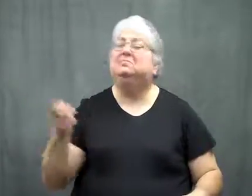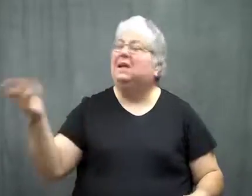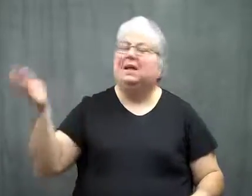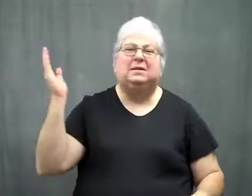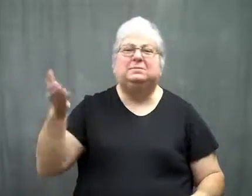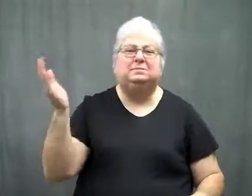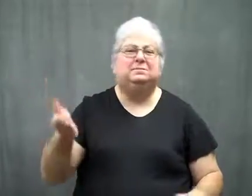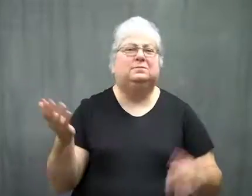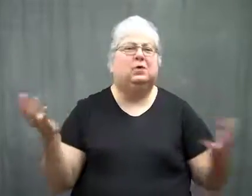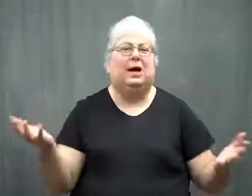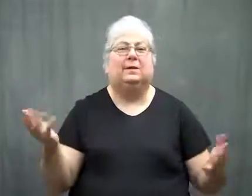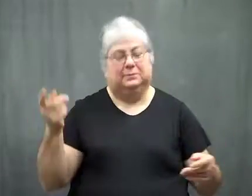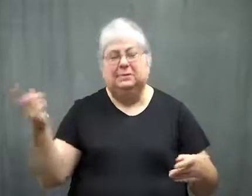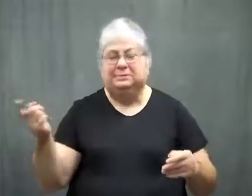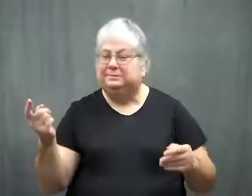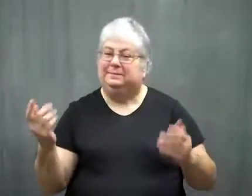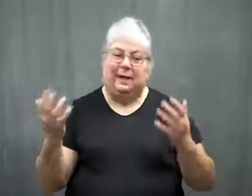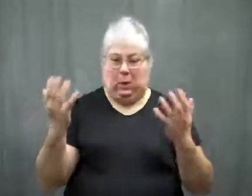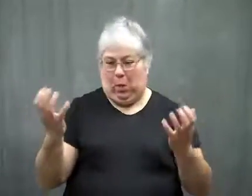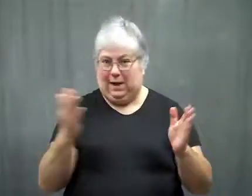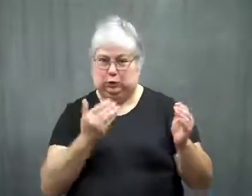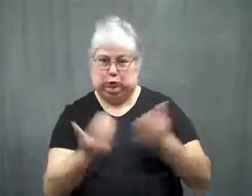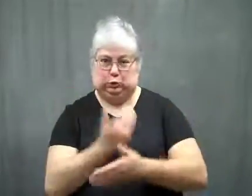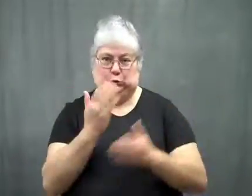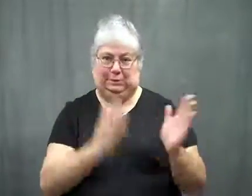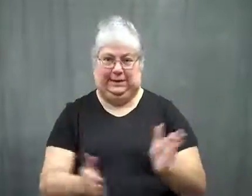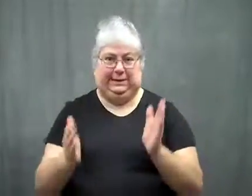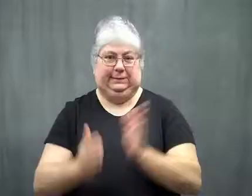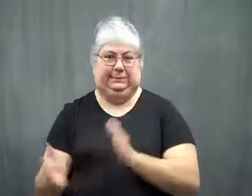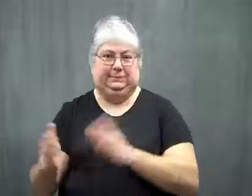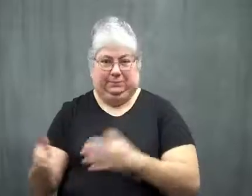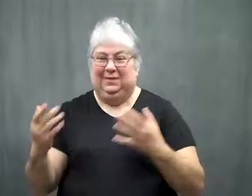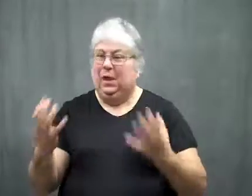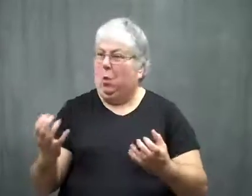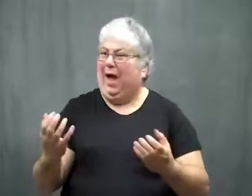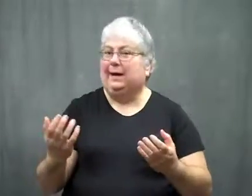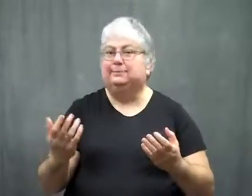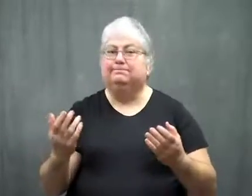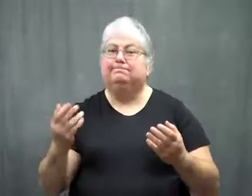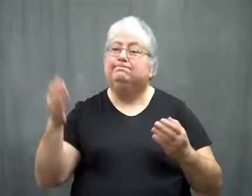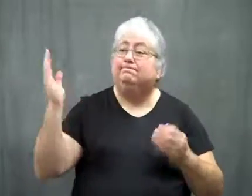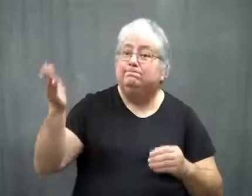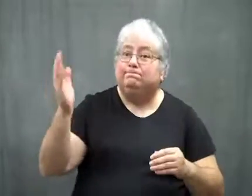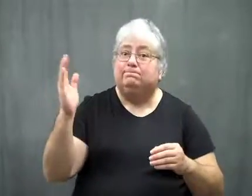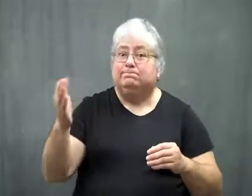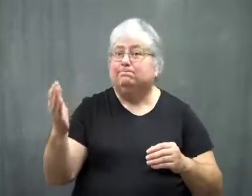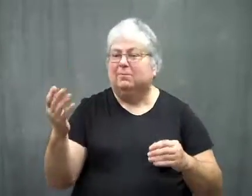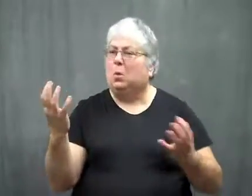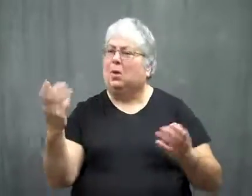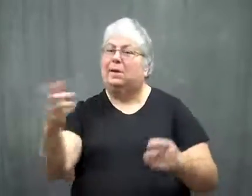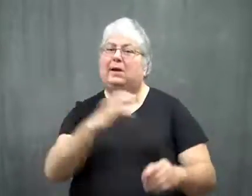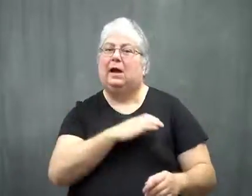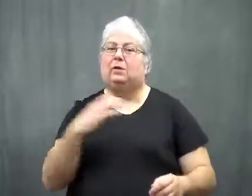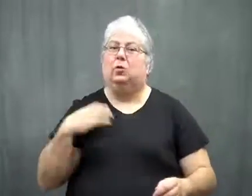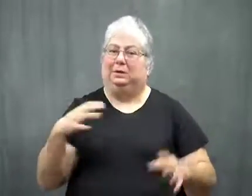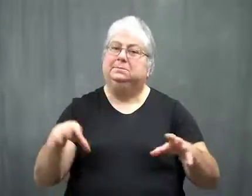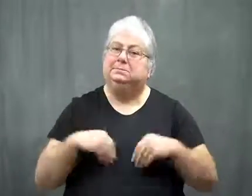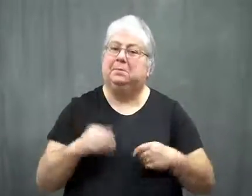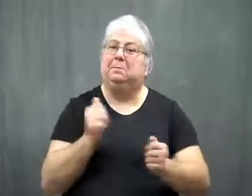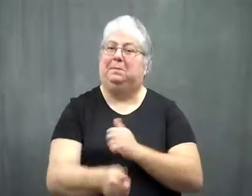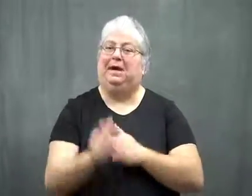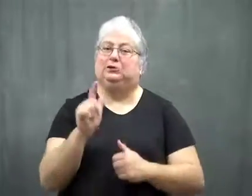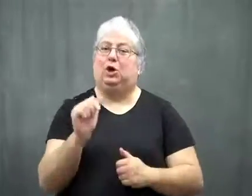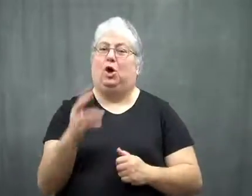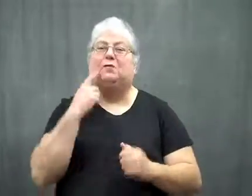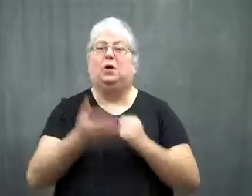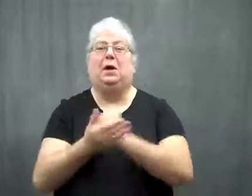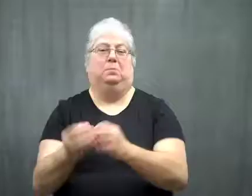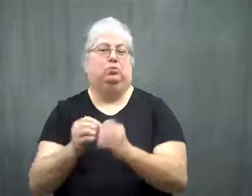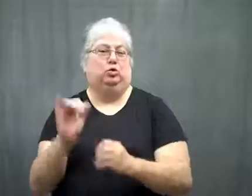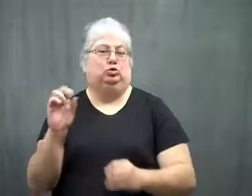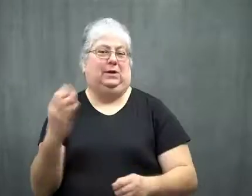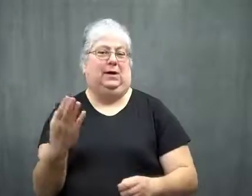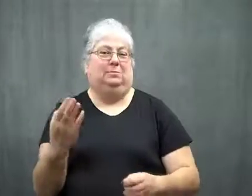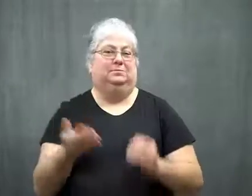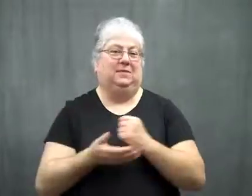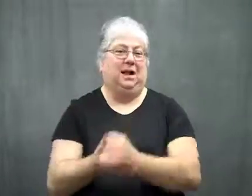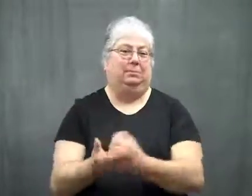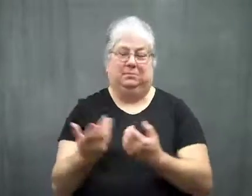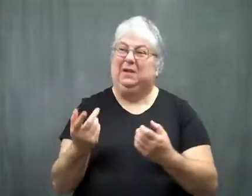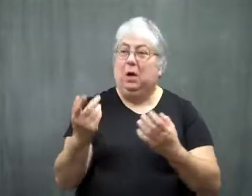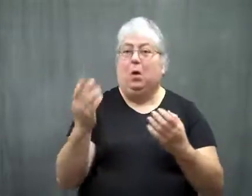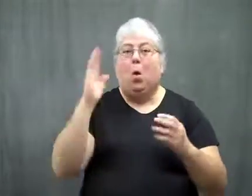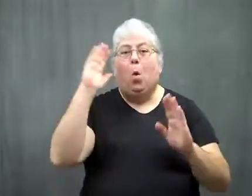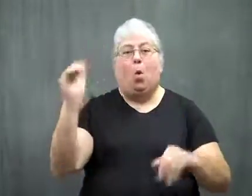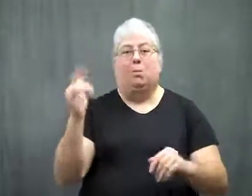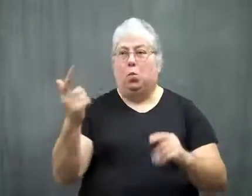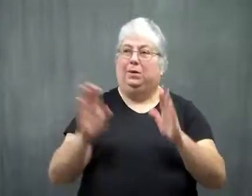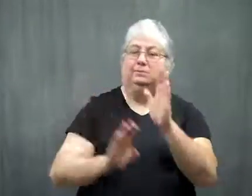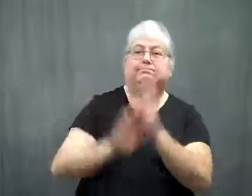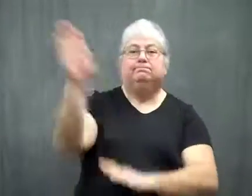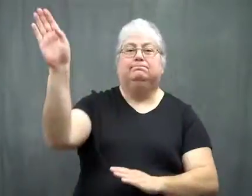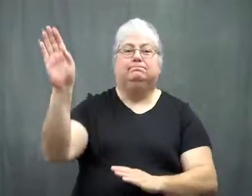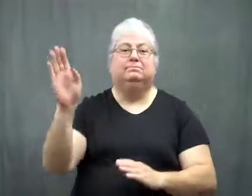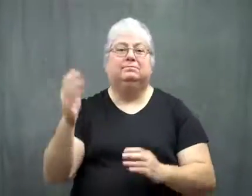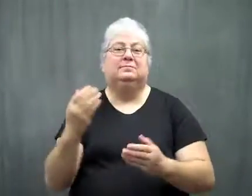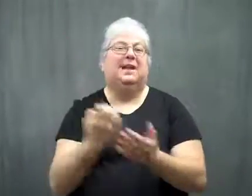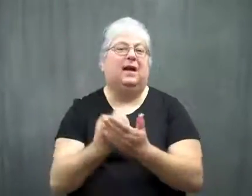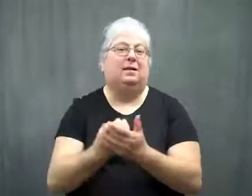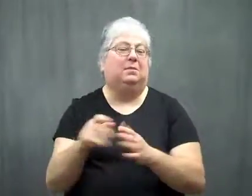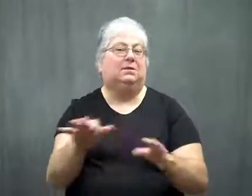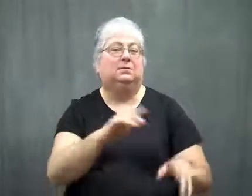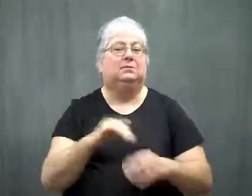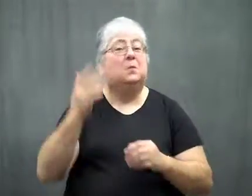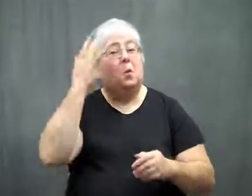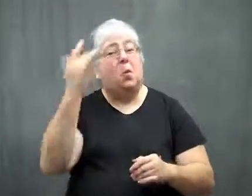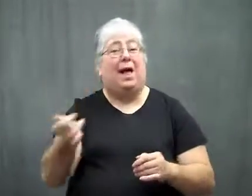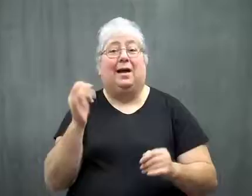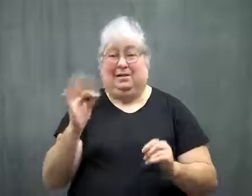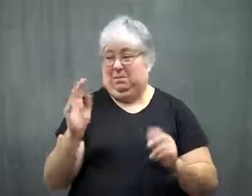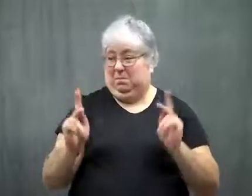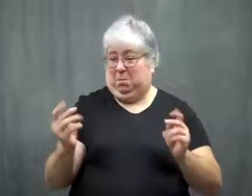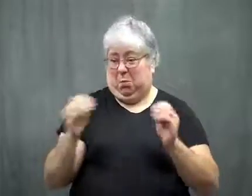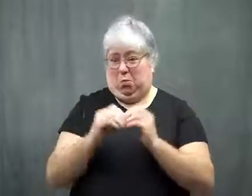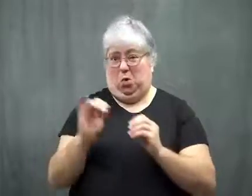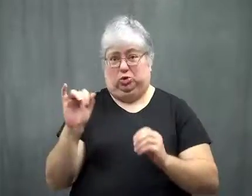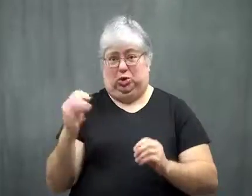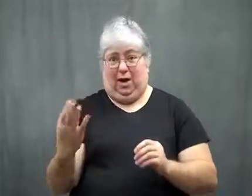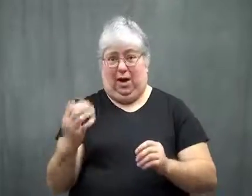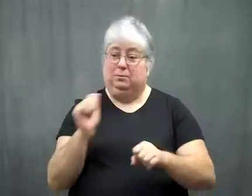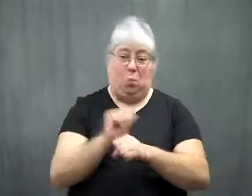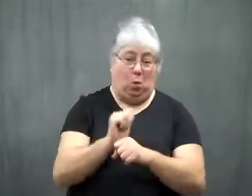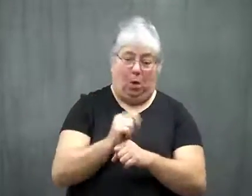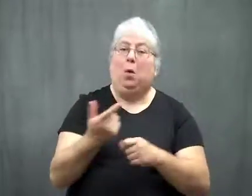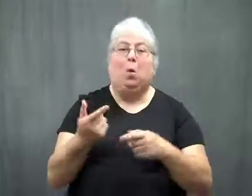He had a new plan to create new jobs and he wanted Congressional support to get it passed.